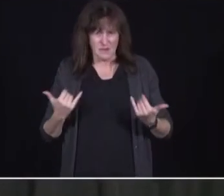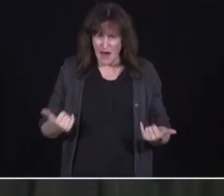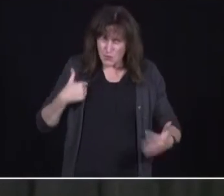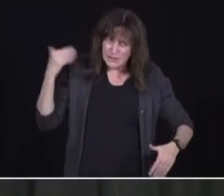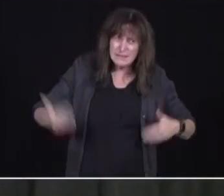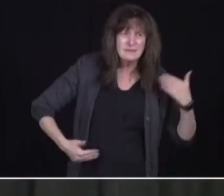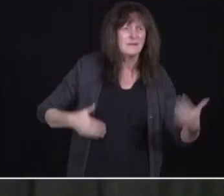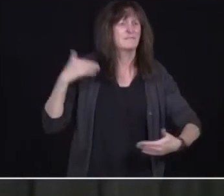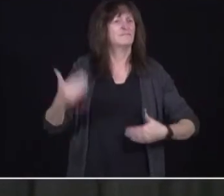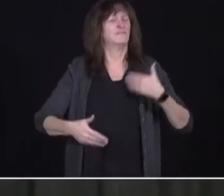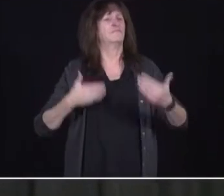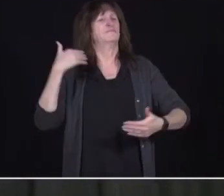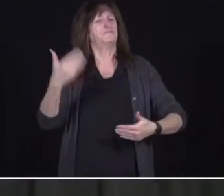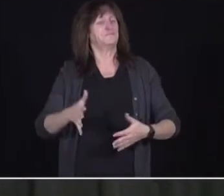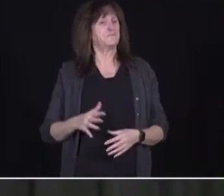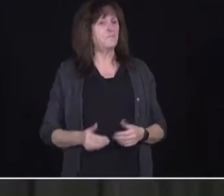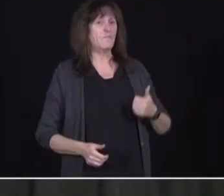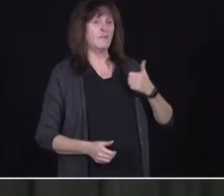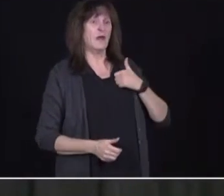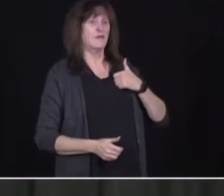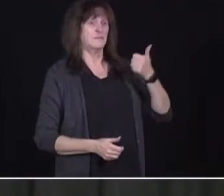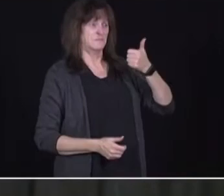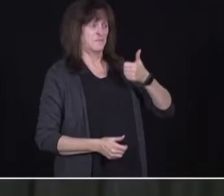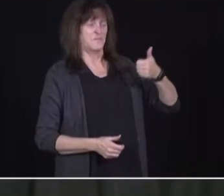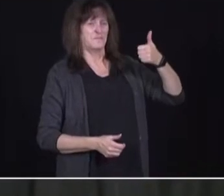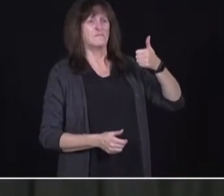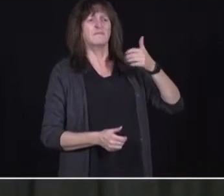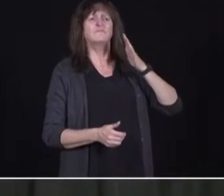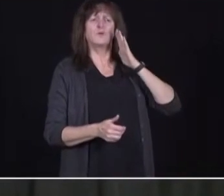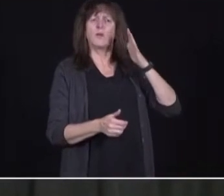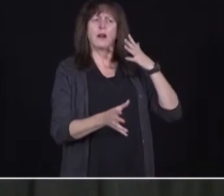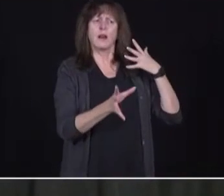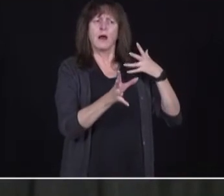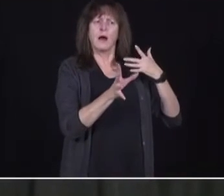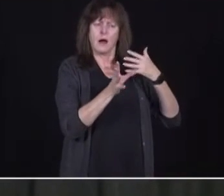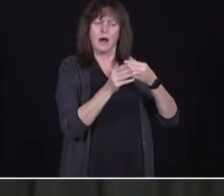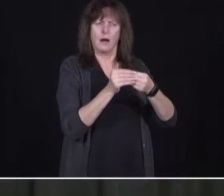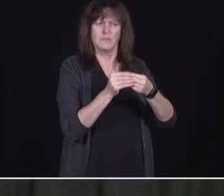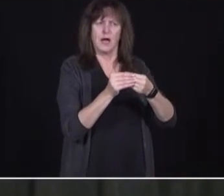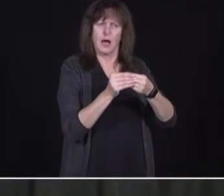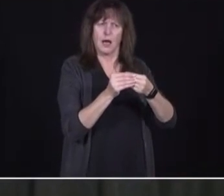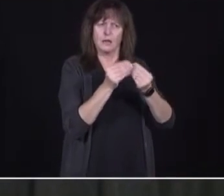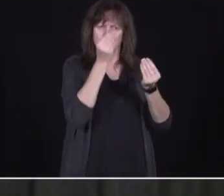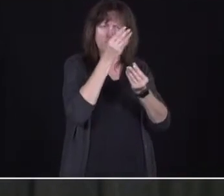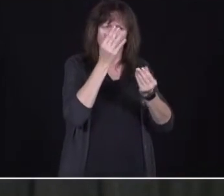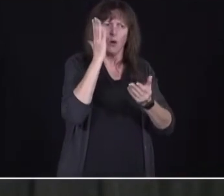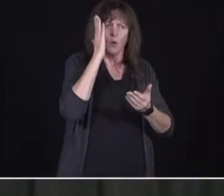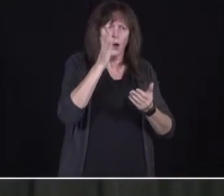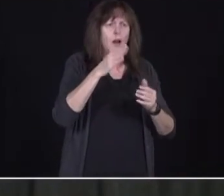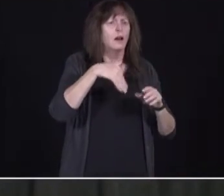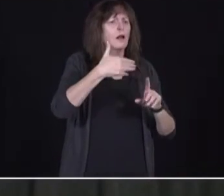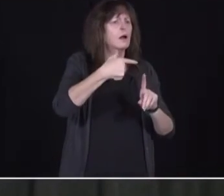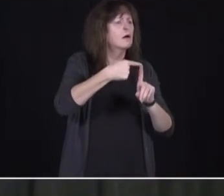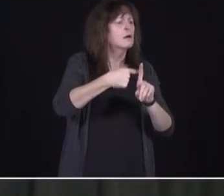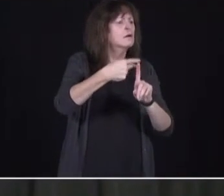The general will provide you with an update on how things are going and what to expect in the coming months.